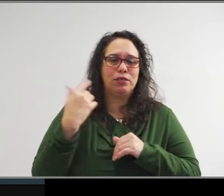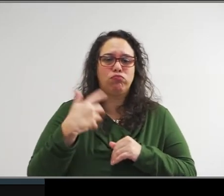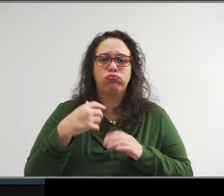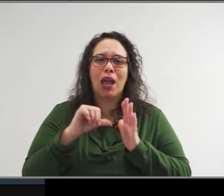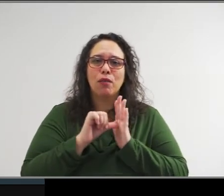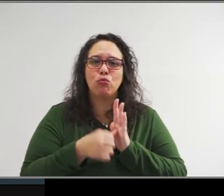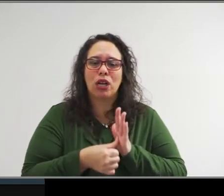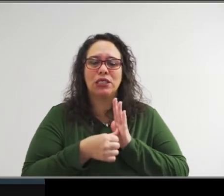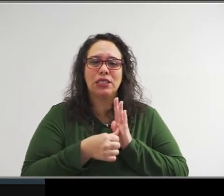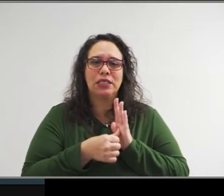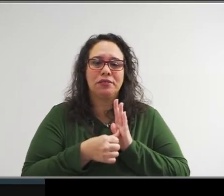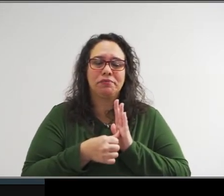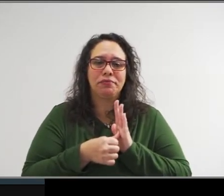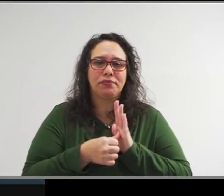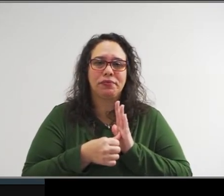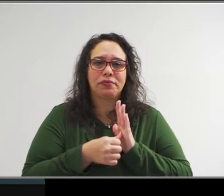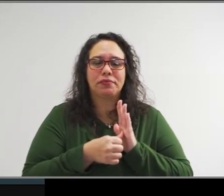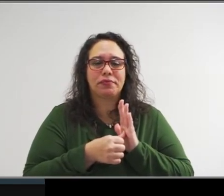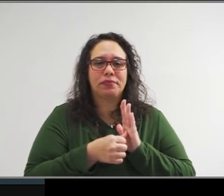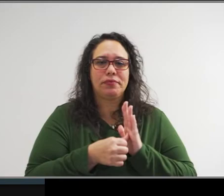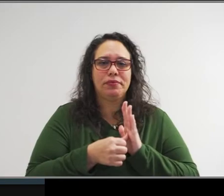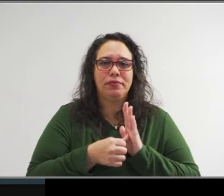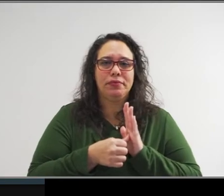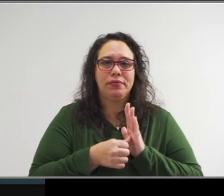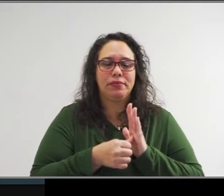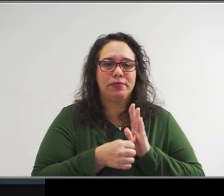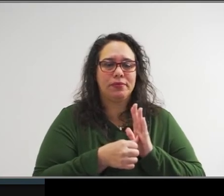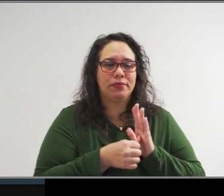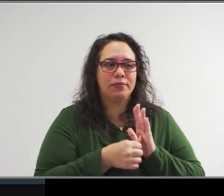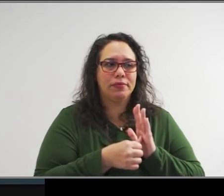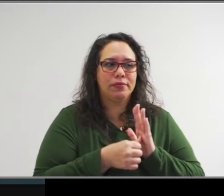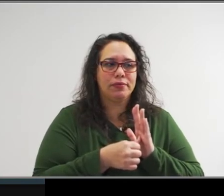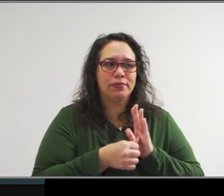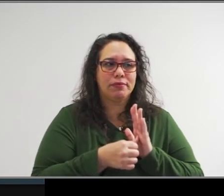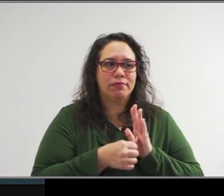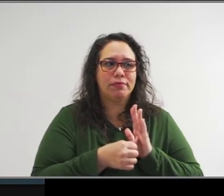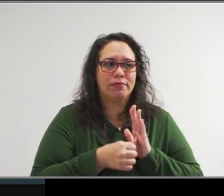with the great work that Dr. Martin Luther KIng did